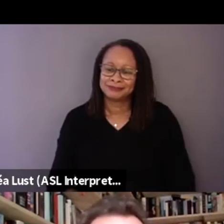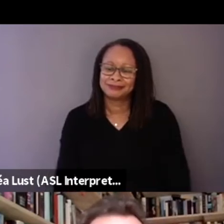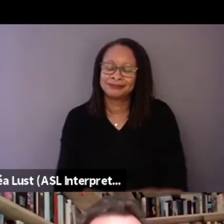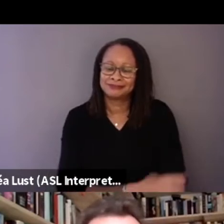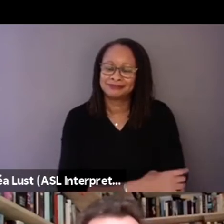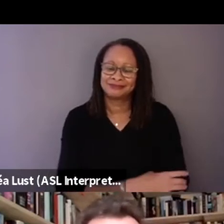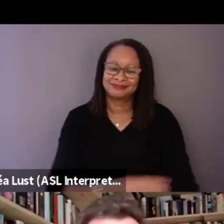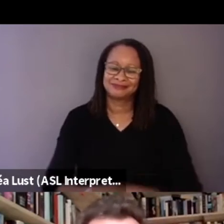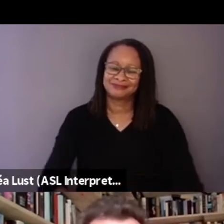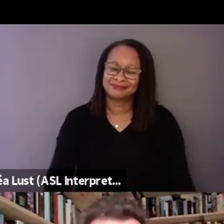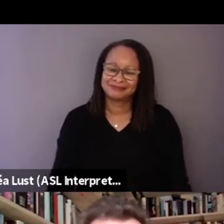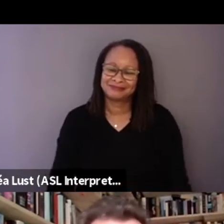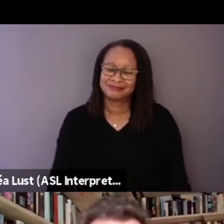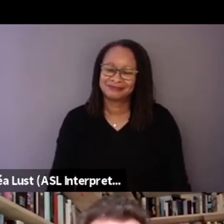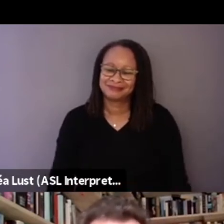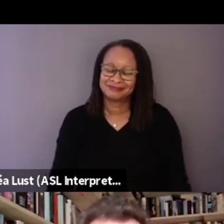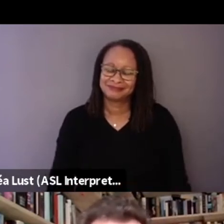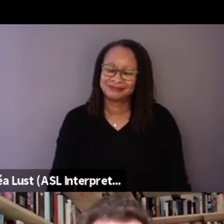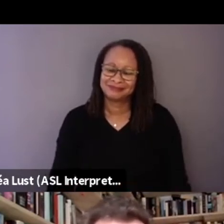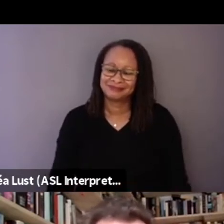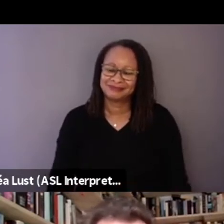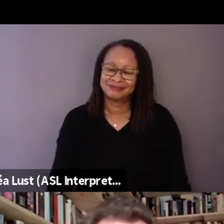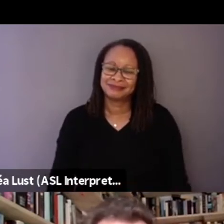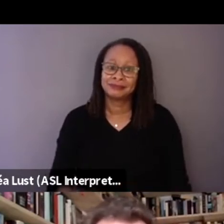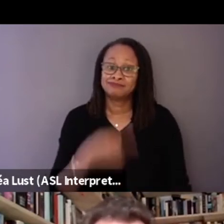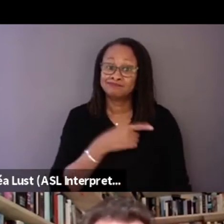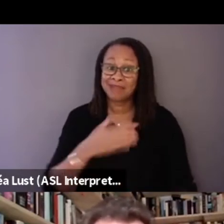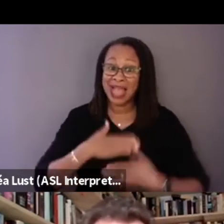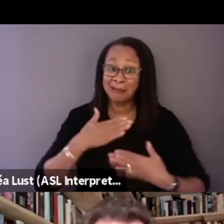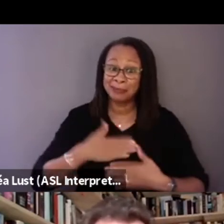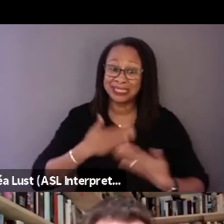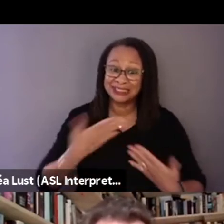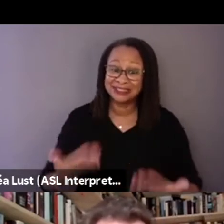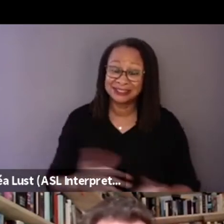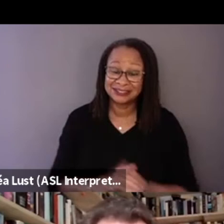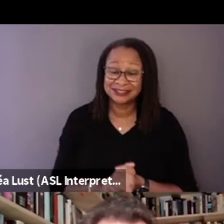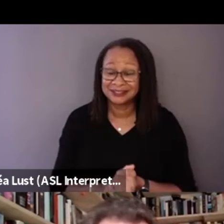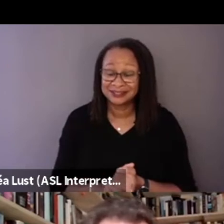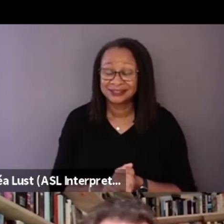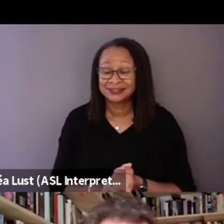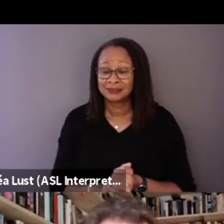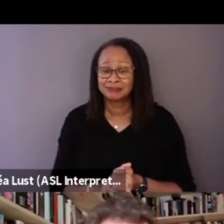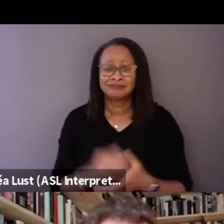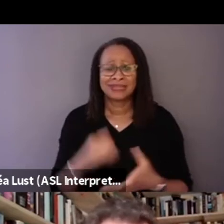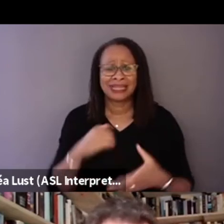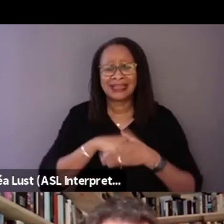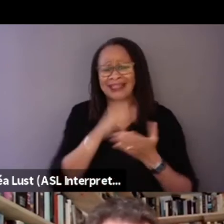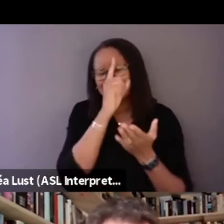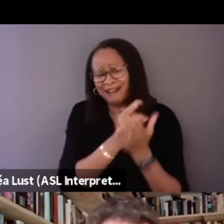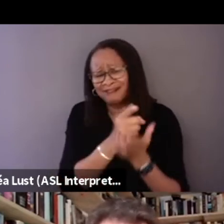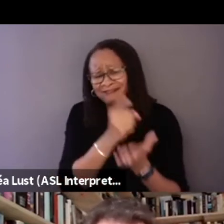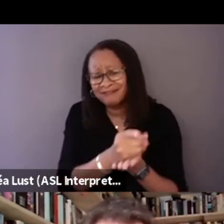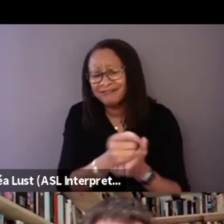I said, "He's happy. He is in love with his children.